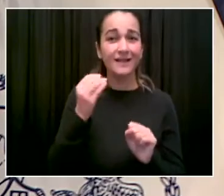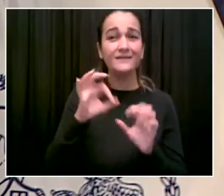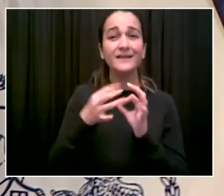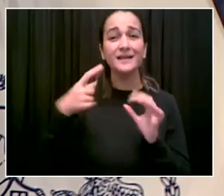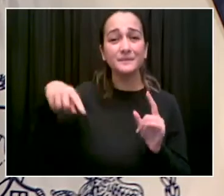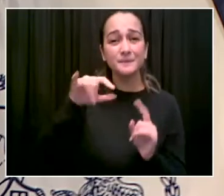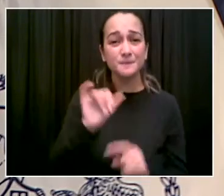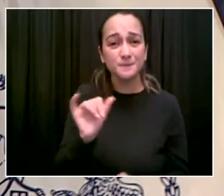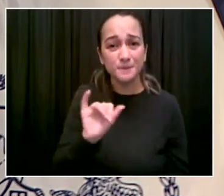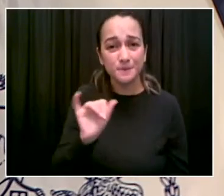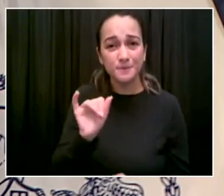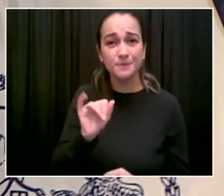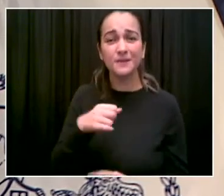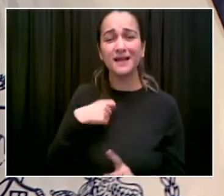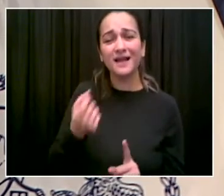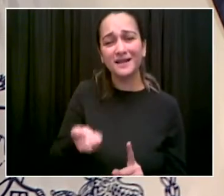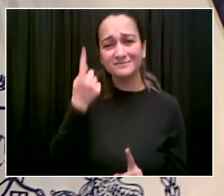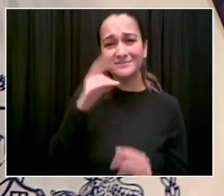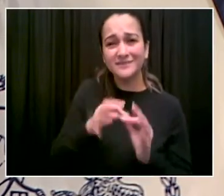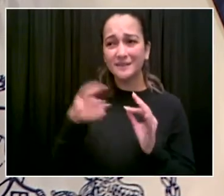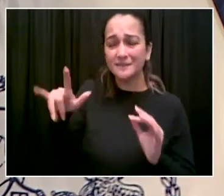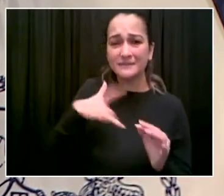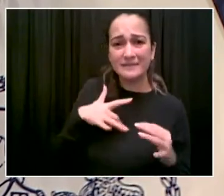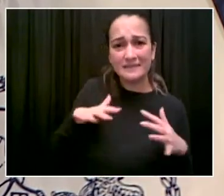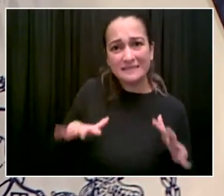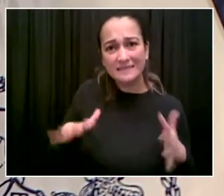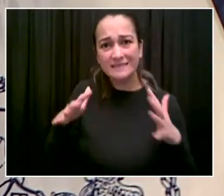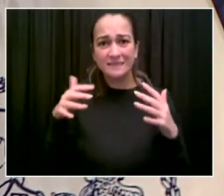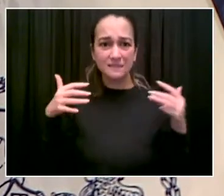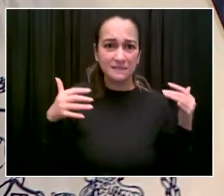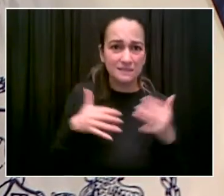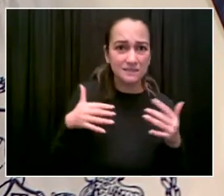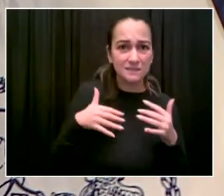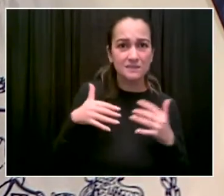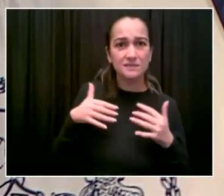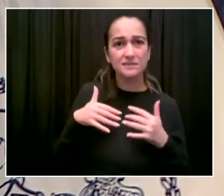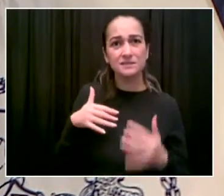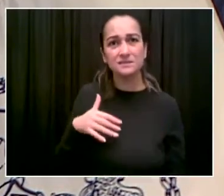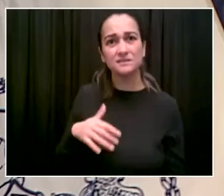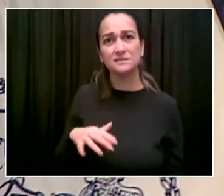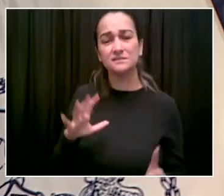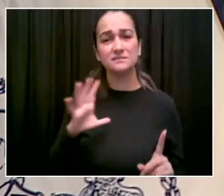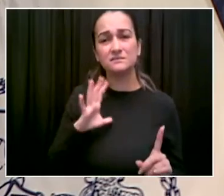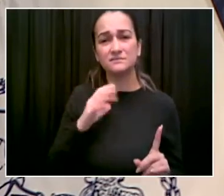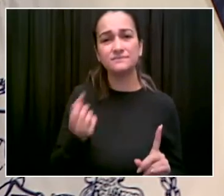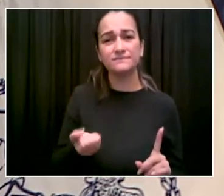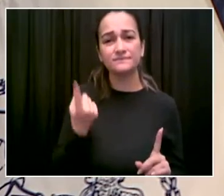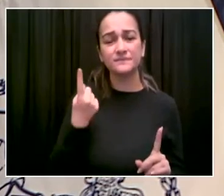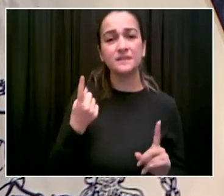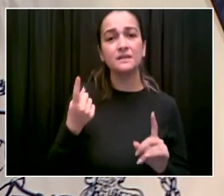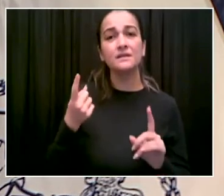KIDS INTO OUR FAMILIES. THE BEST THING WE CAN DO RIGHT NOW WITH EVERY PERSON THAT'S CONCERNED, AND